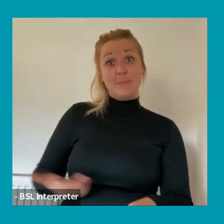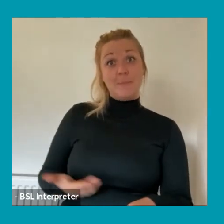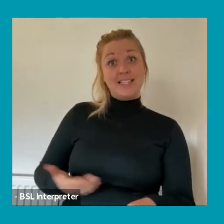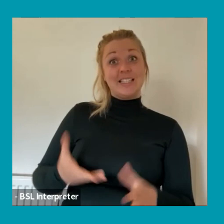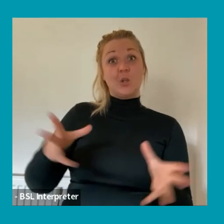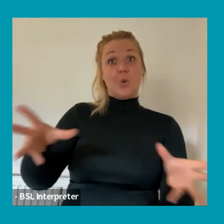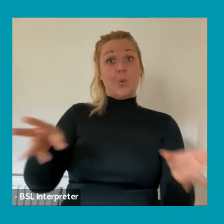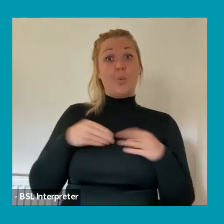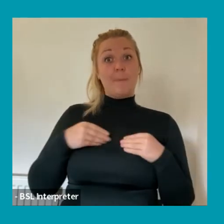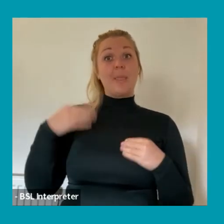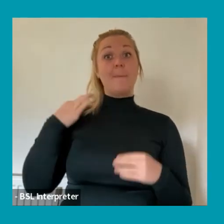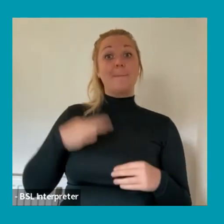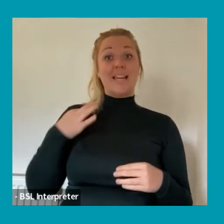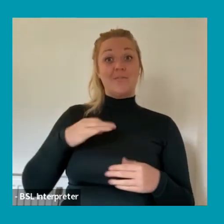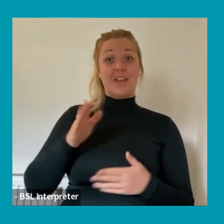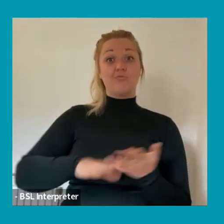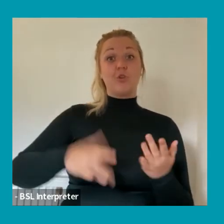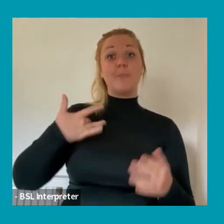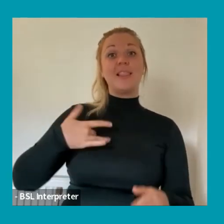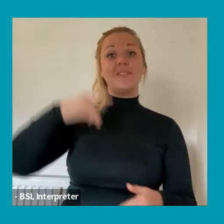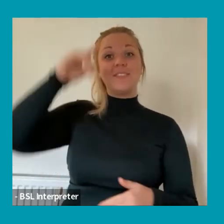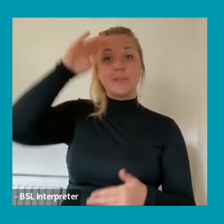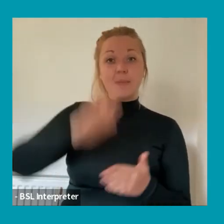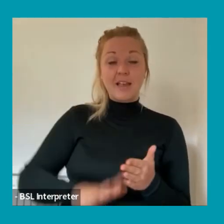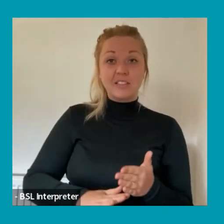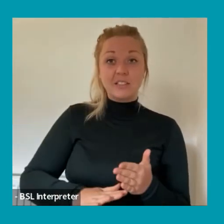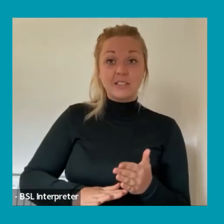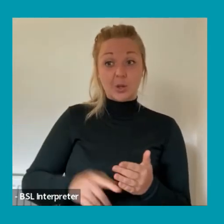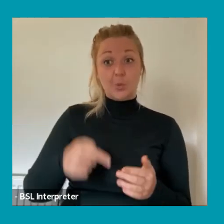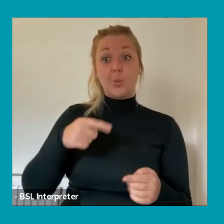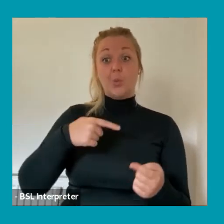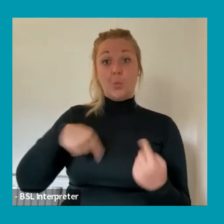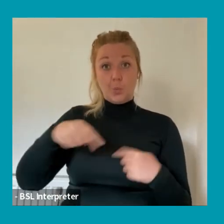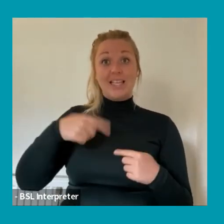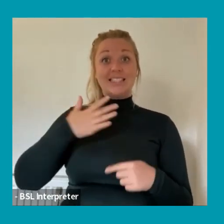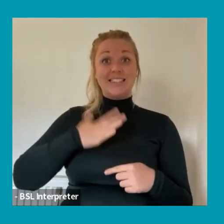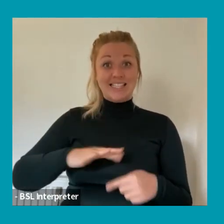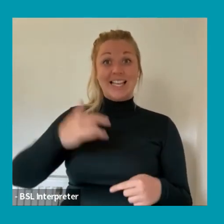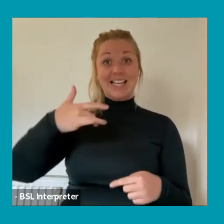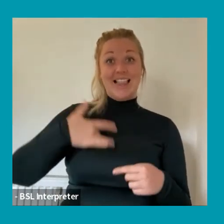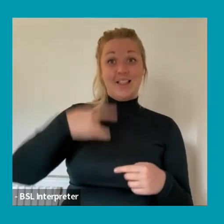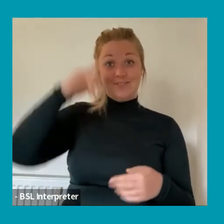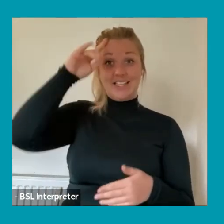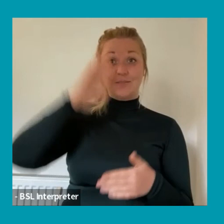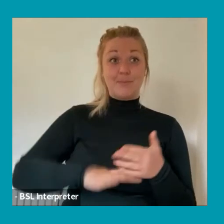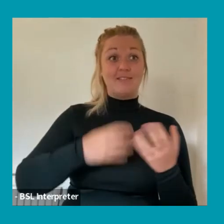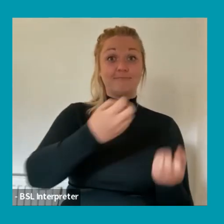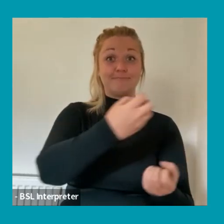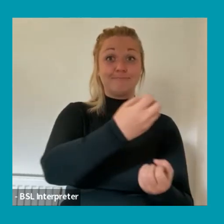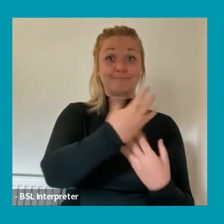We can't do that, if we're not attracting and retaining and developing people from all of those groups.